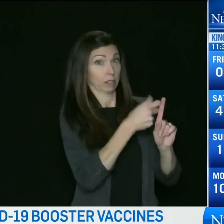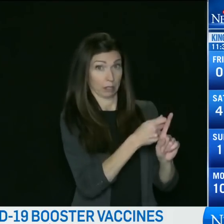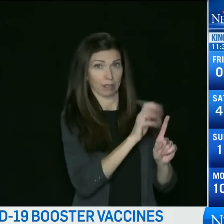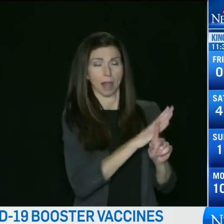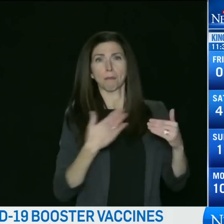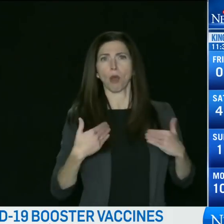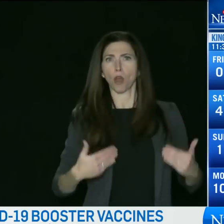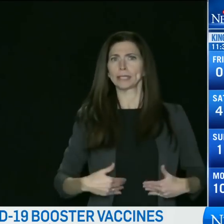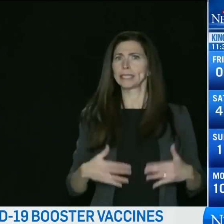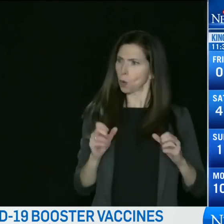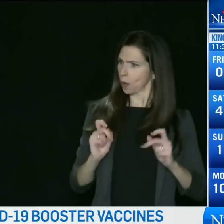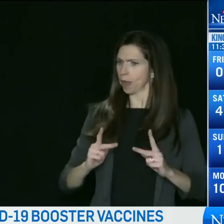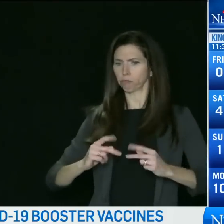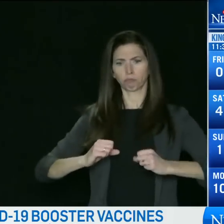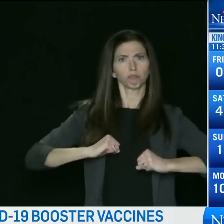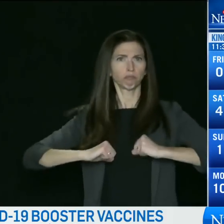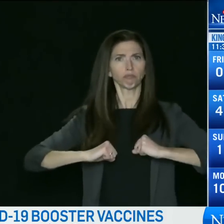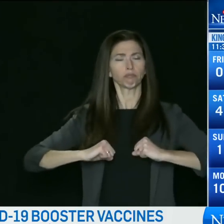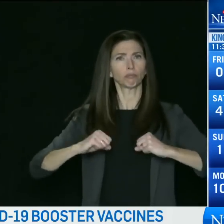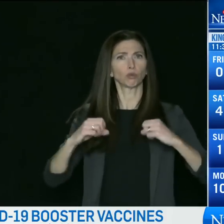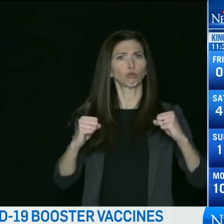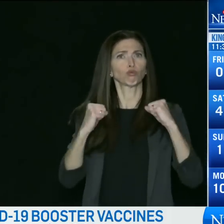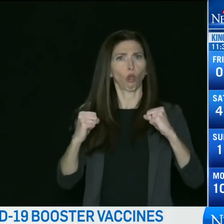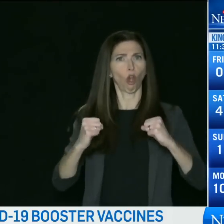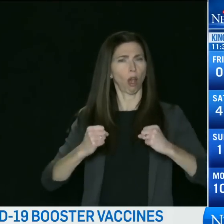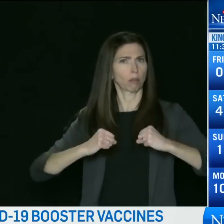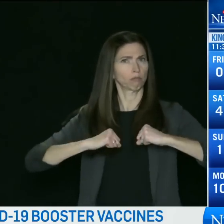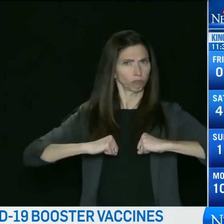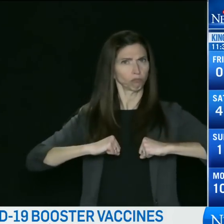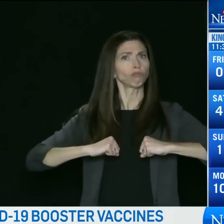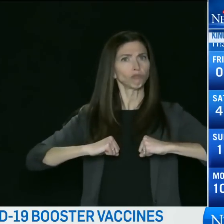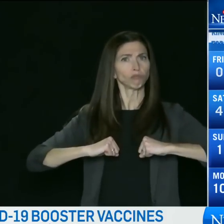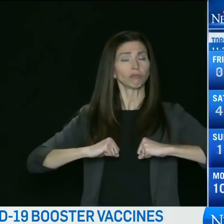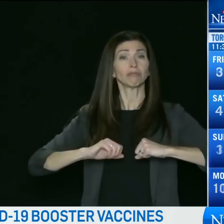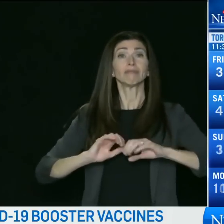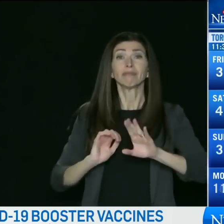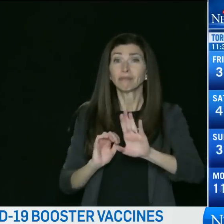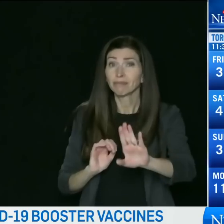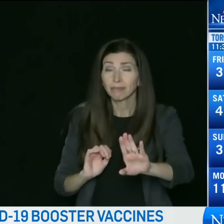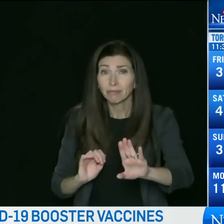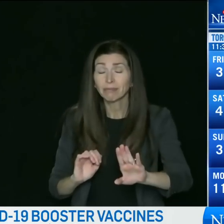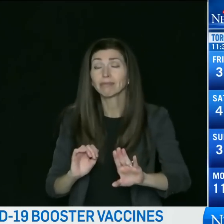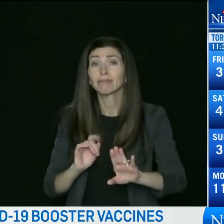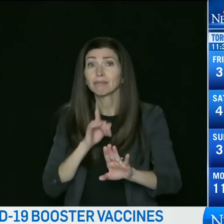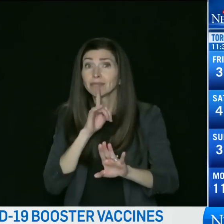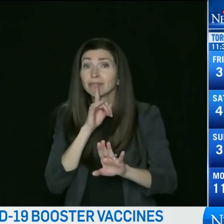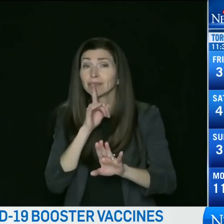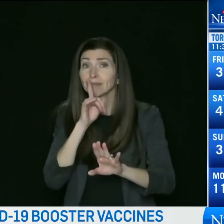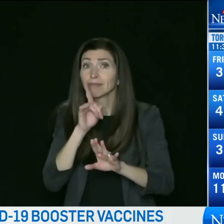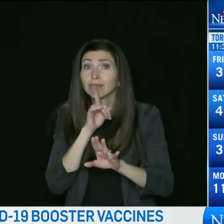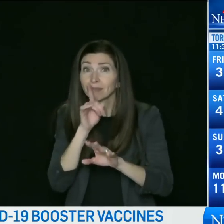SOMEONE HAS HAD ADEQUATE, WHAT WE CALL PRIMING OF THE IMMUNE